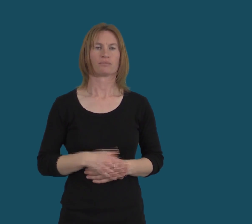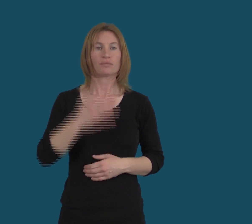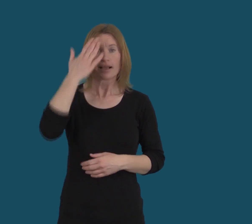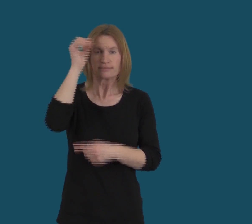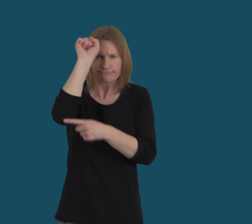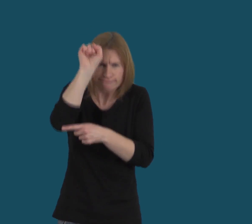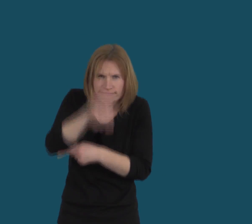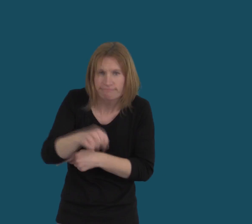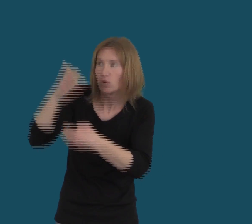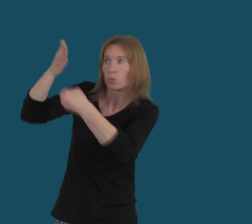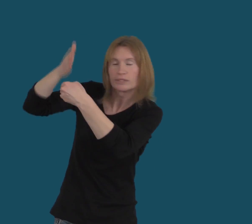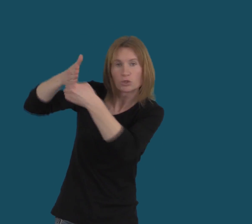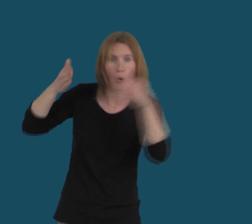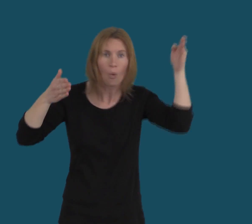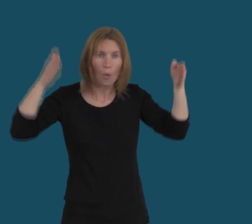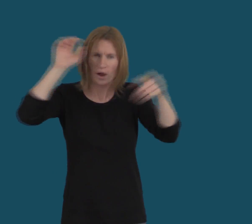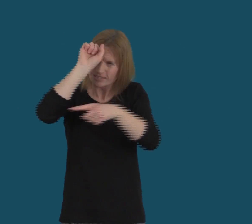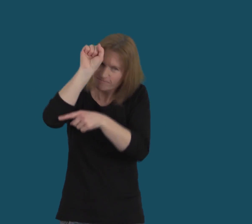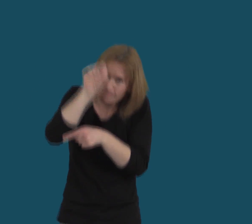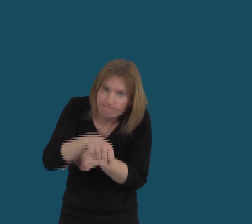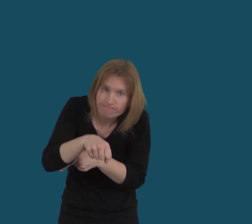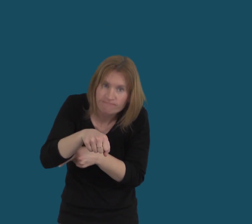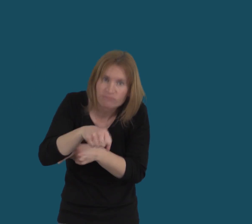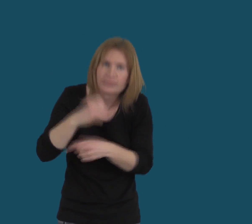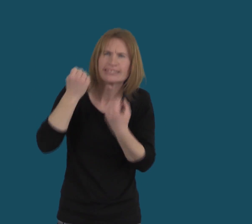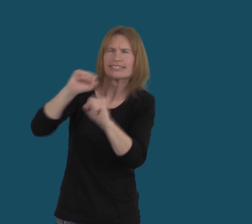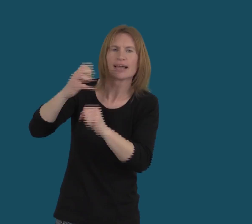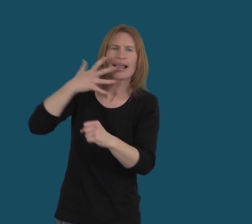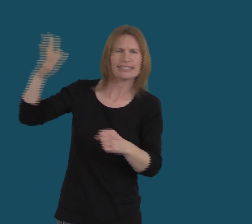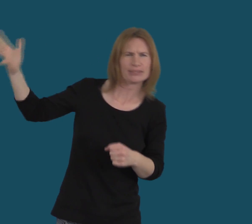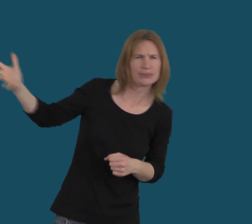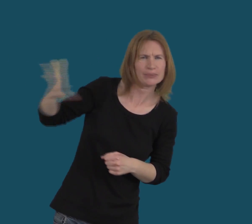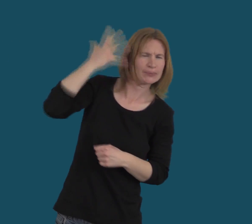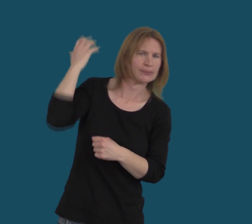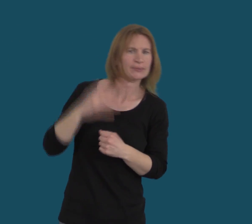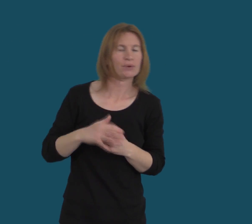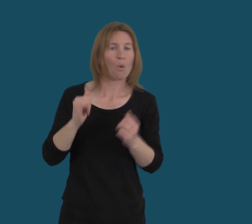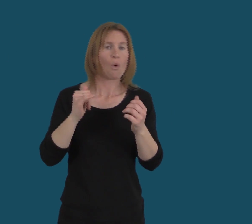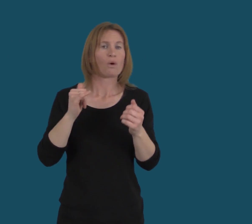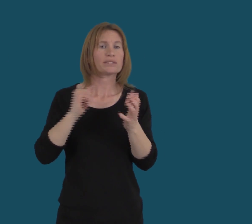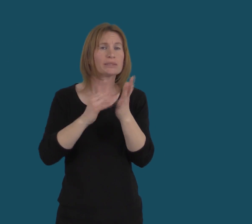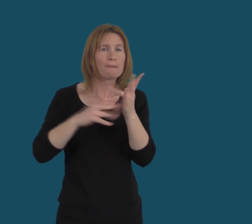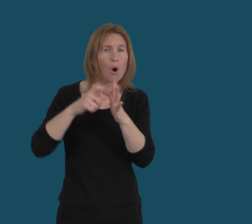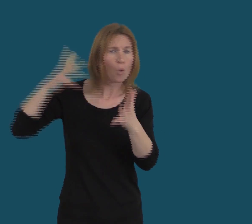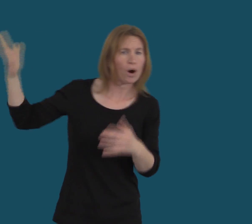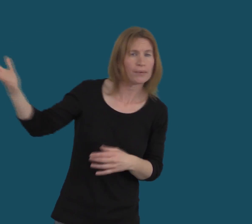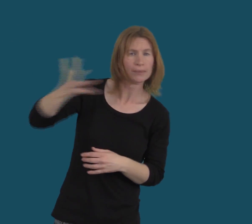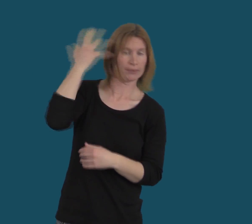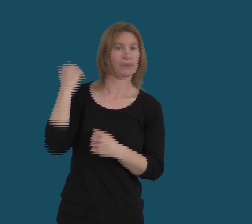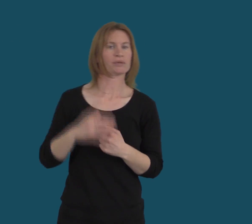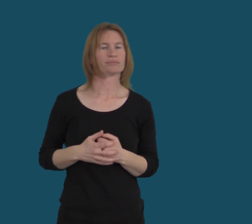Keep your head below window height to avoid radiant heat and smoke.